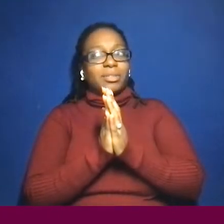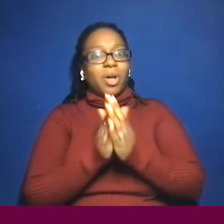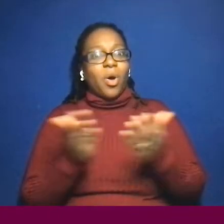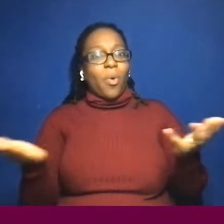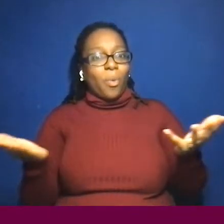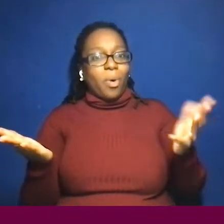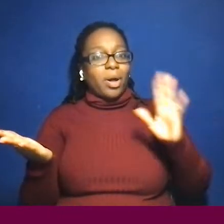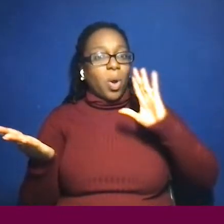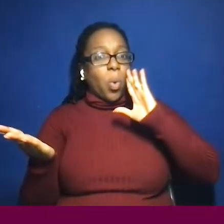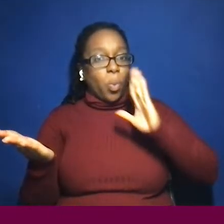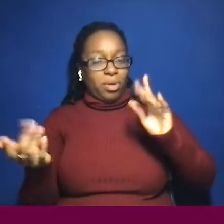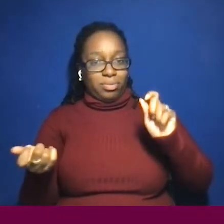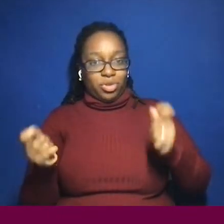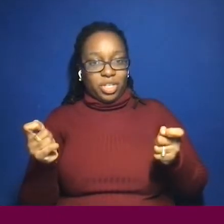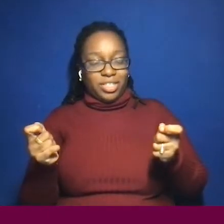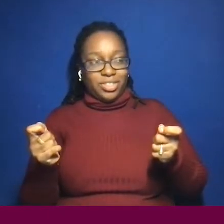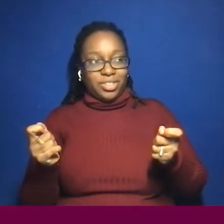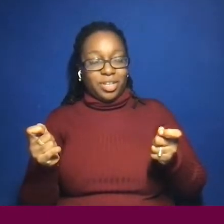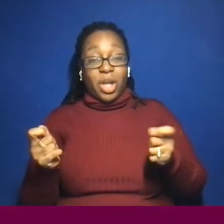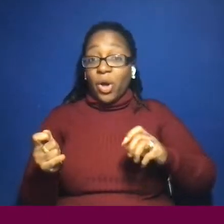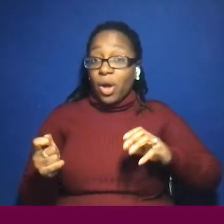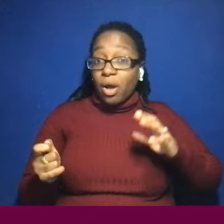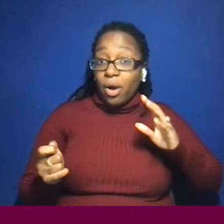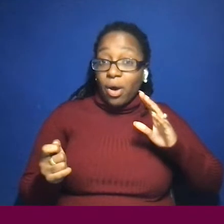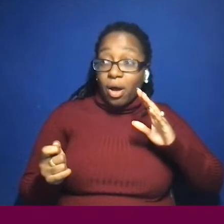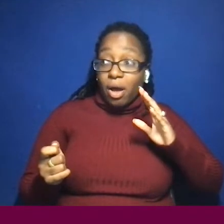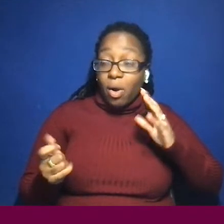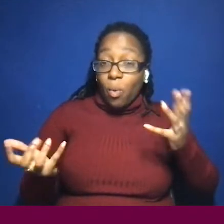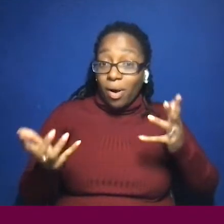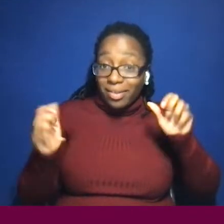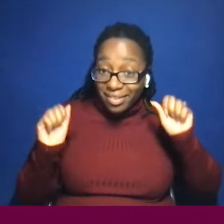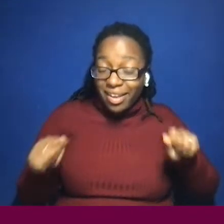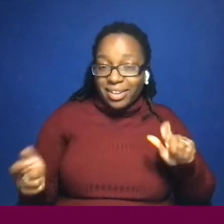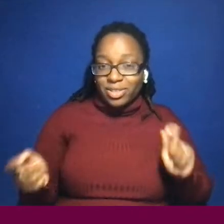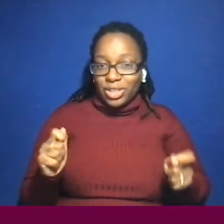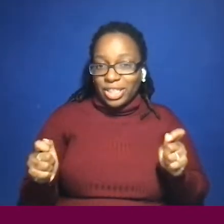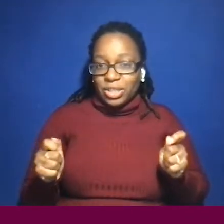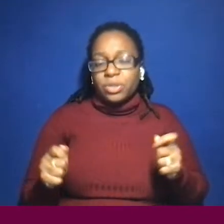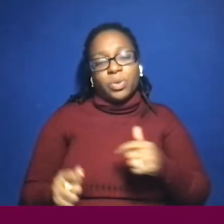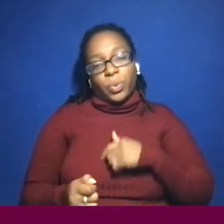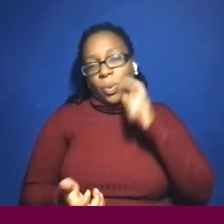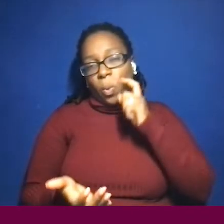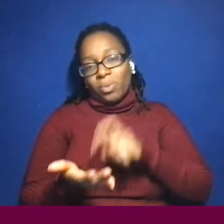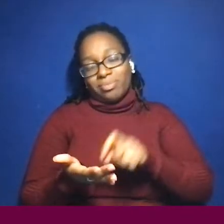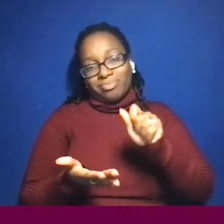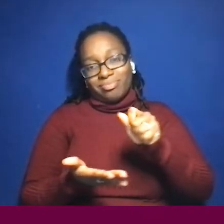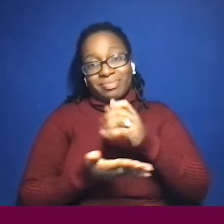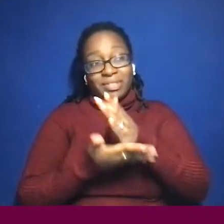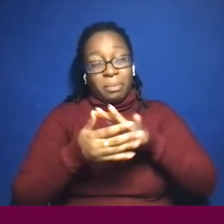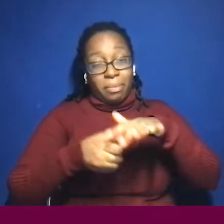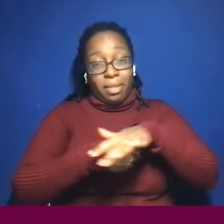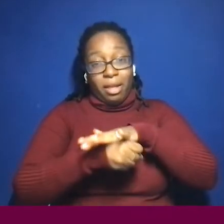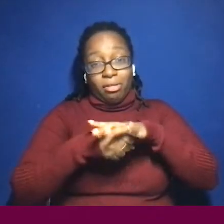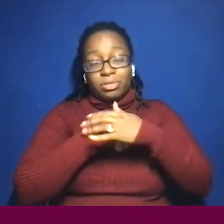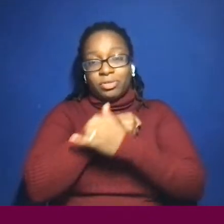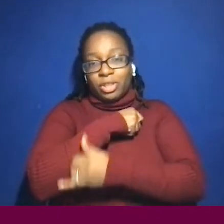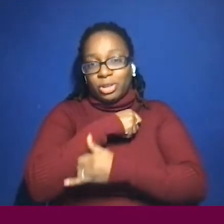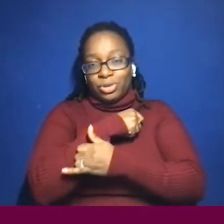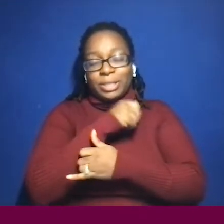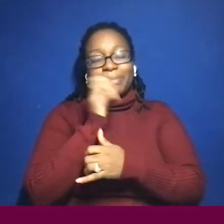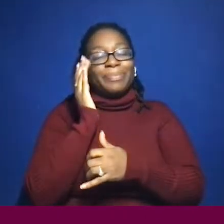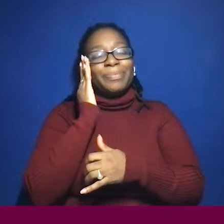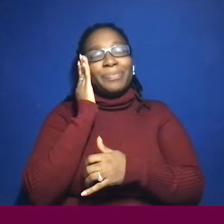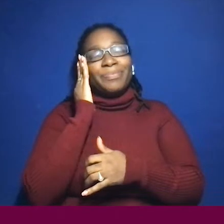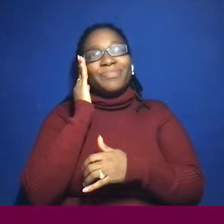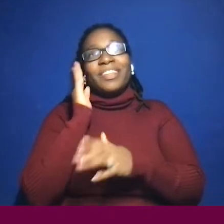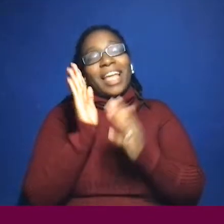change and how much will change? We some areas of the country being... Again, I'd be interested